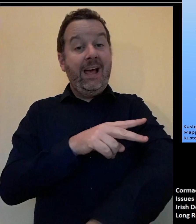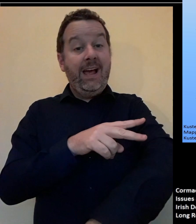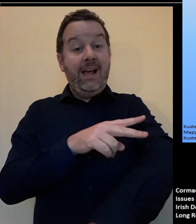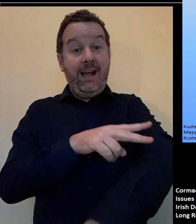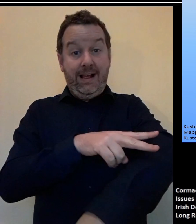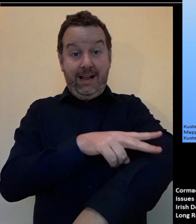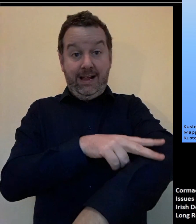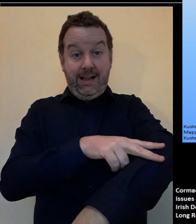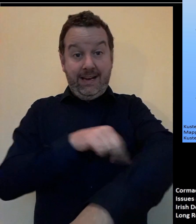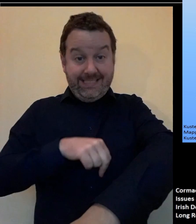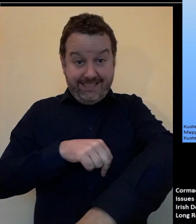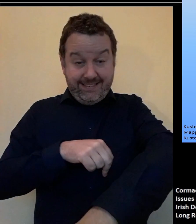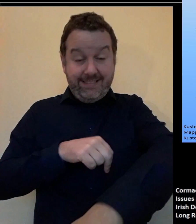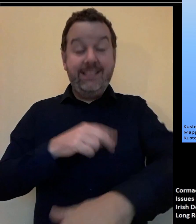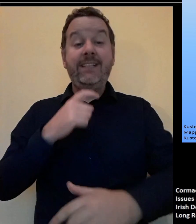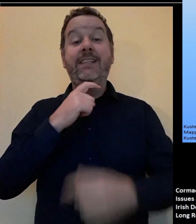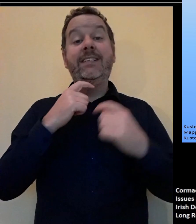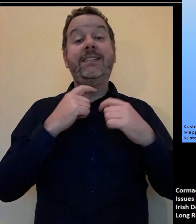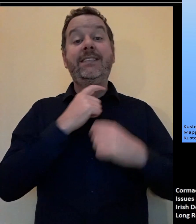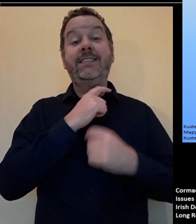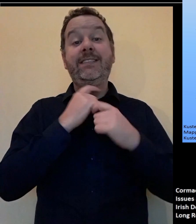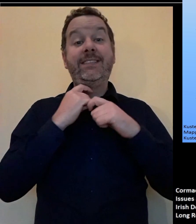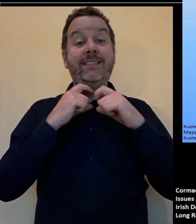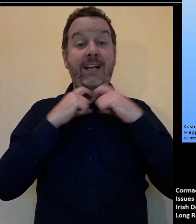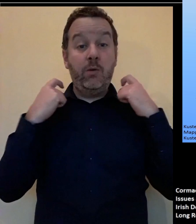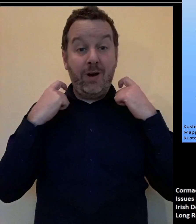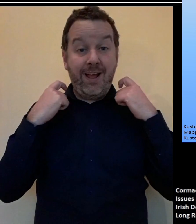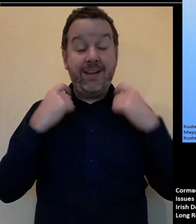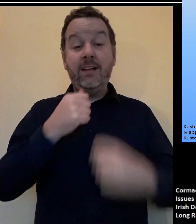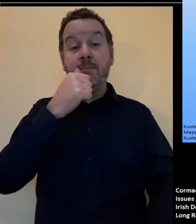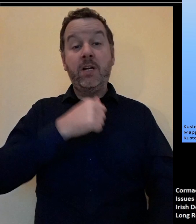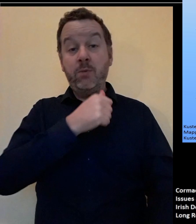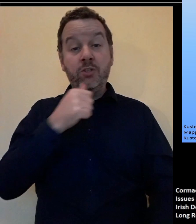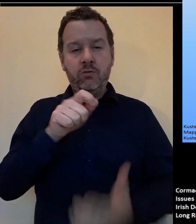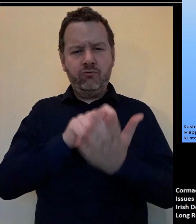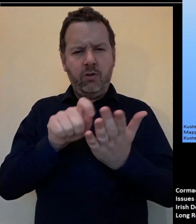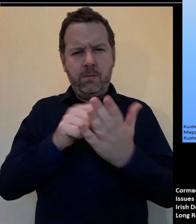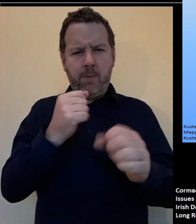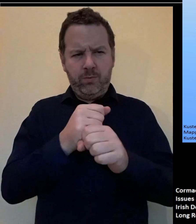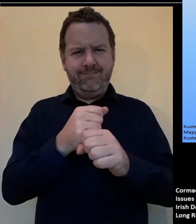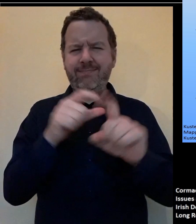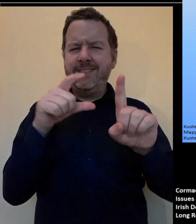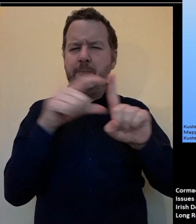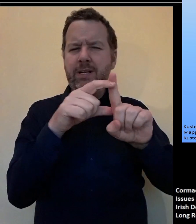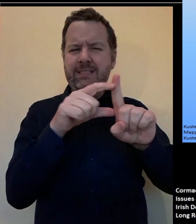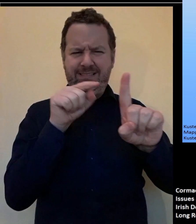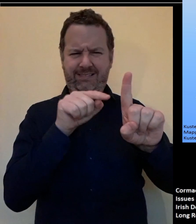Annelise Kusters, Dai O'Brien and Maartje de Meulder raise the possible anachronism